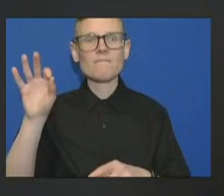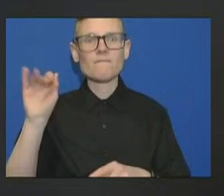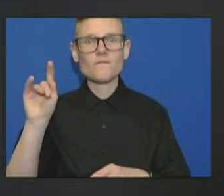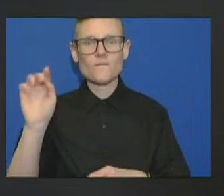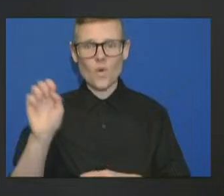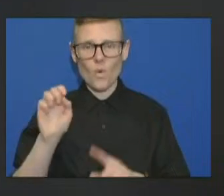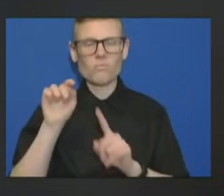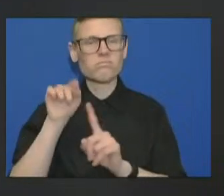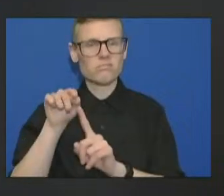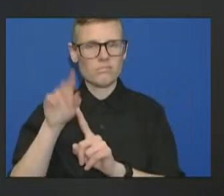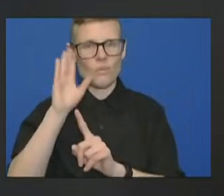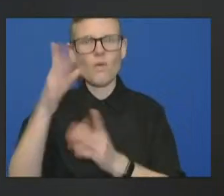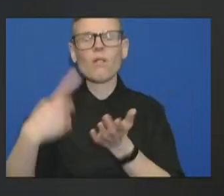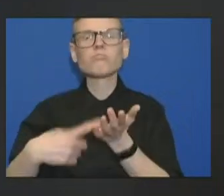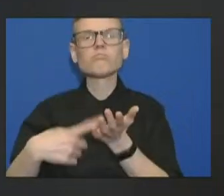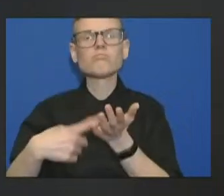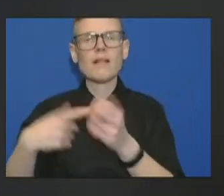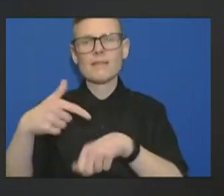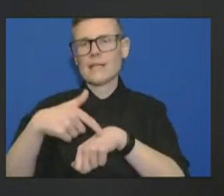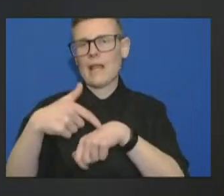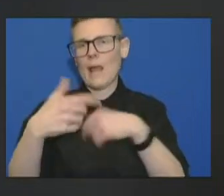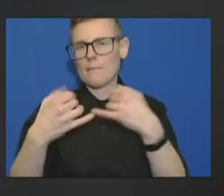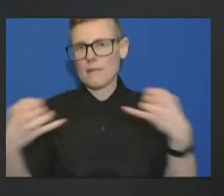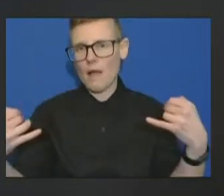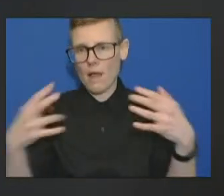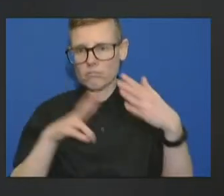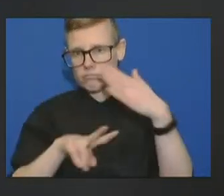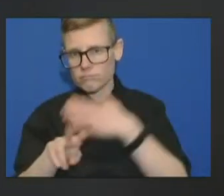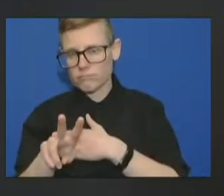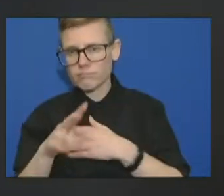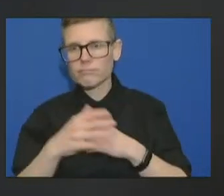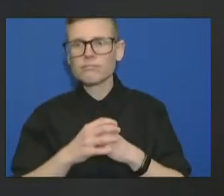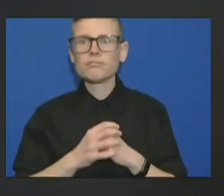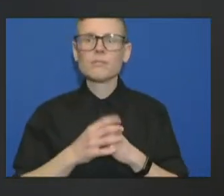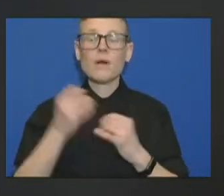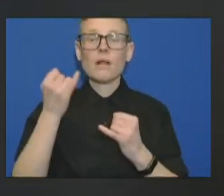board staff, Miss Pettiford,